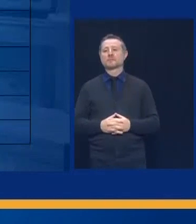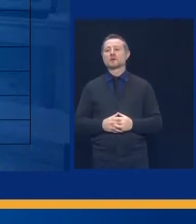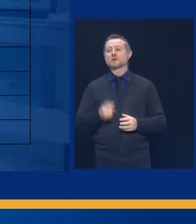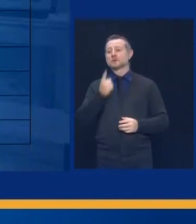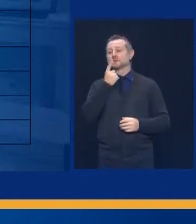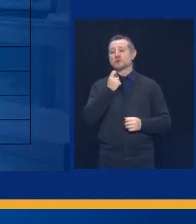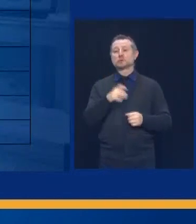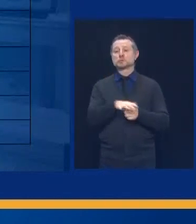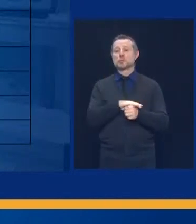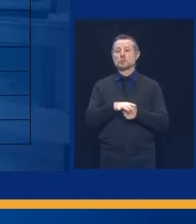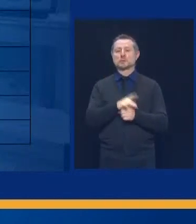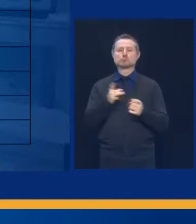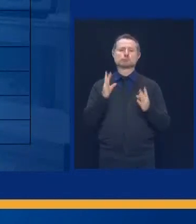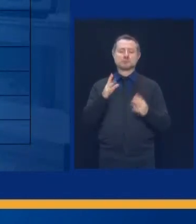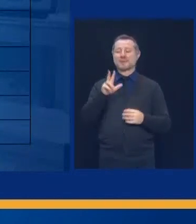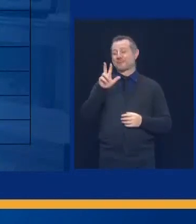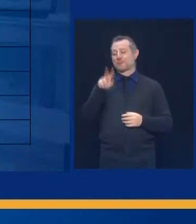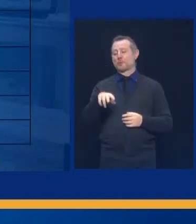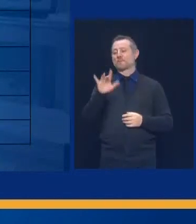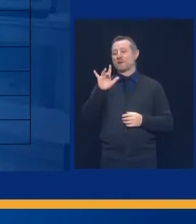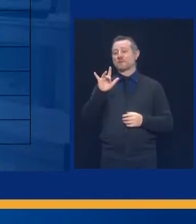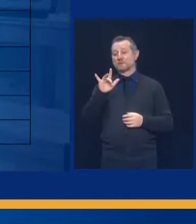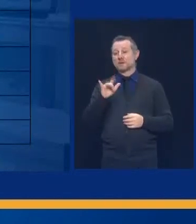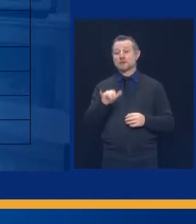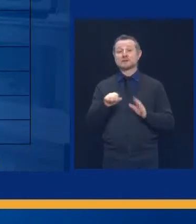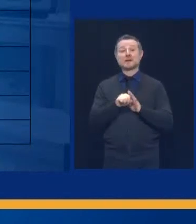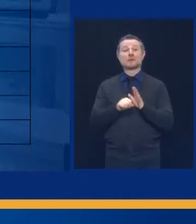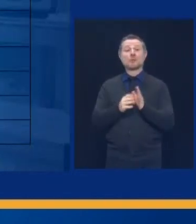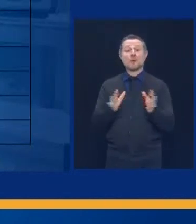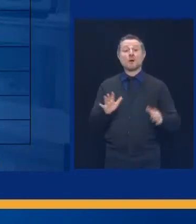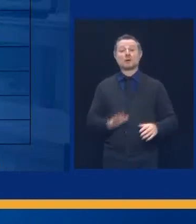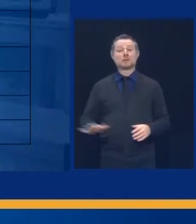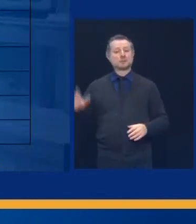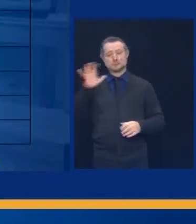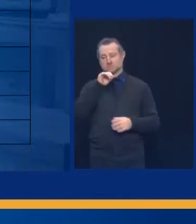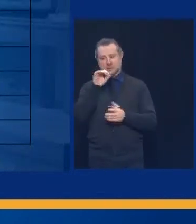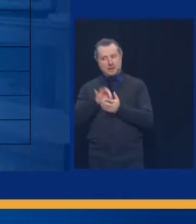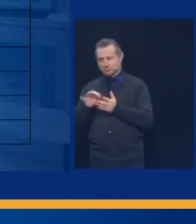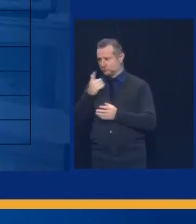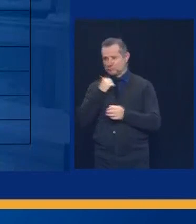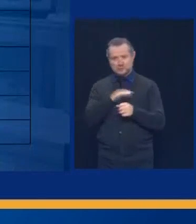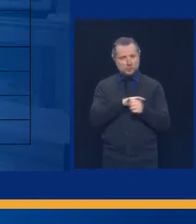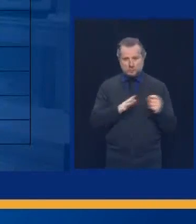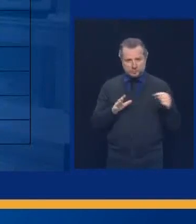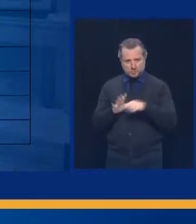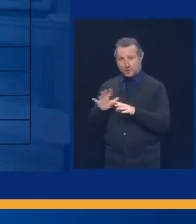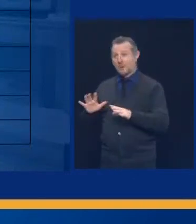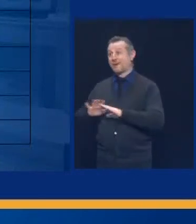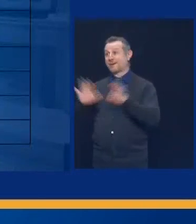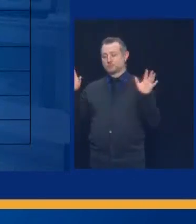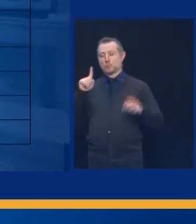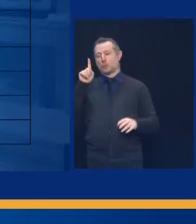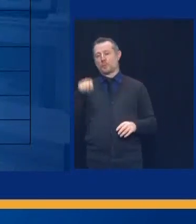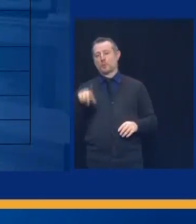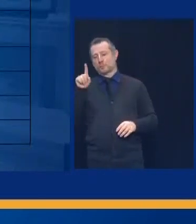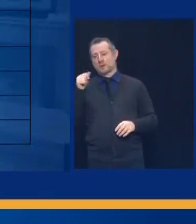AND LEAD FORWARD. cJa=ÑqpqB ON THE NUMBERS, POSITIVITY IN